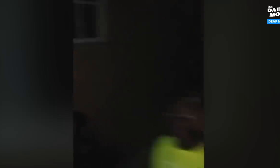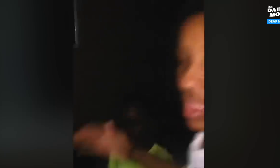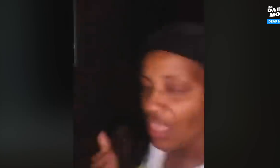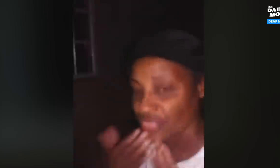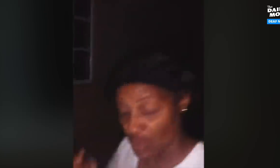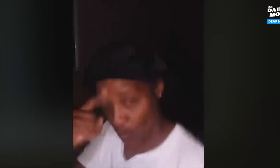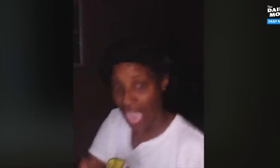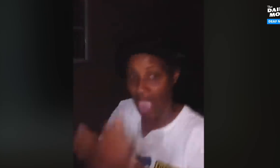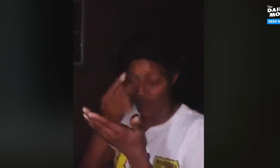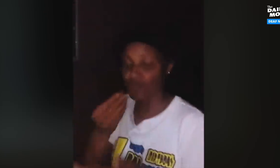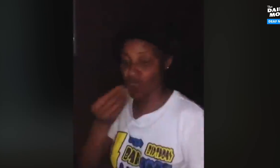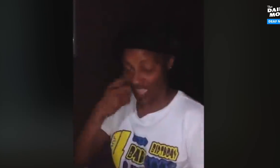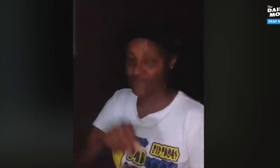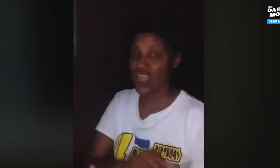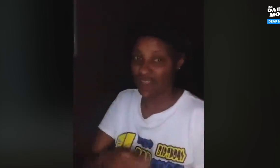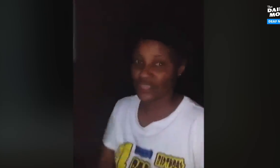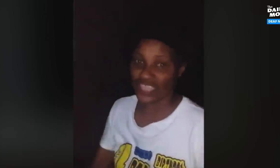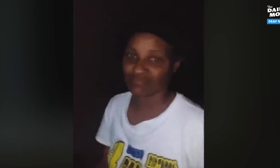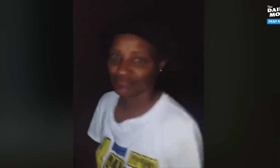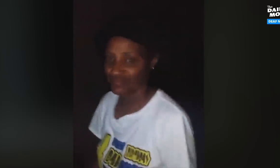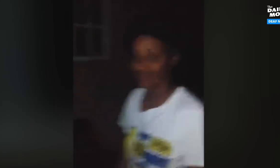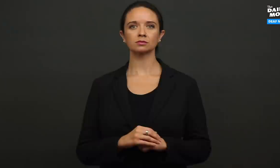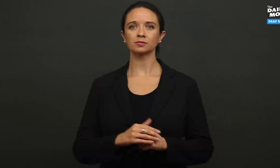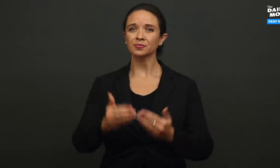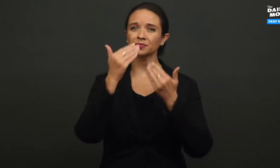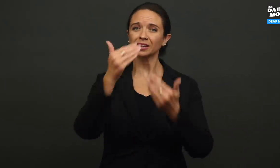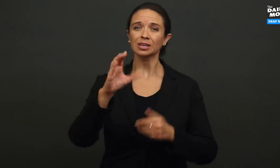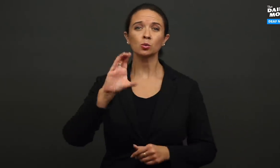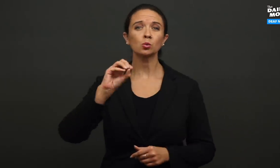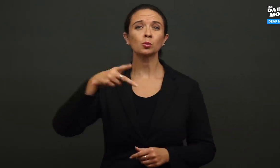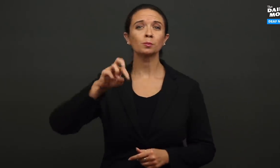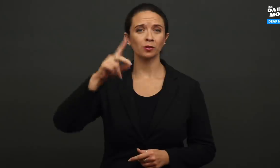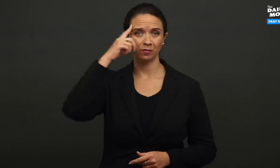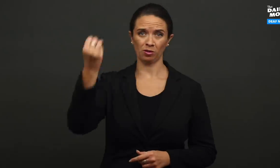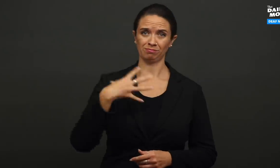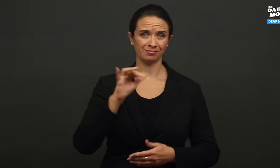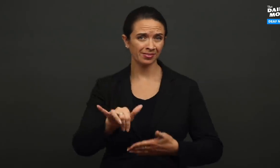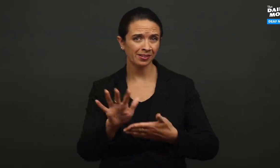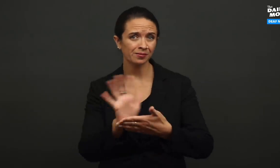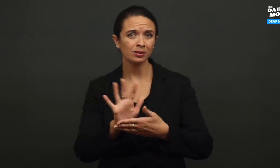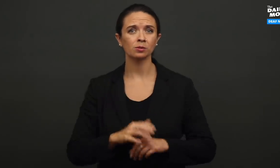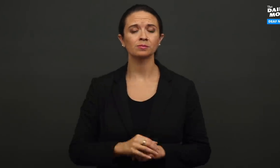Thank you for helping with food and everything. Thank you Cooper for sending us this video.